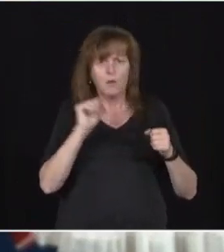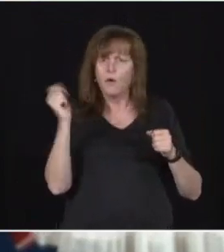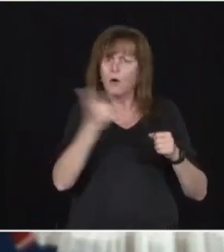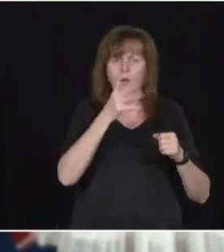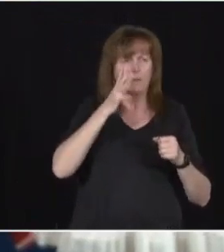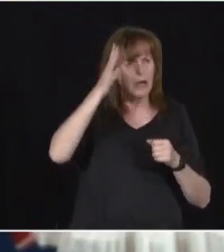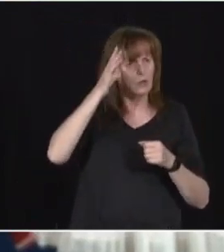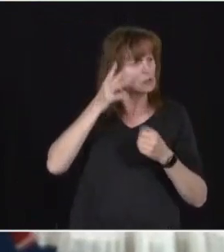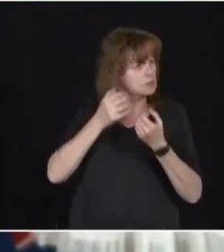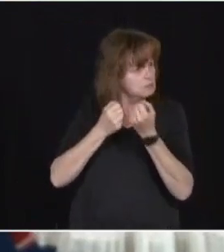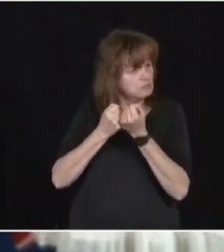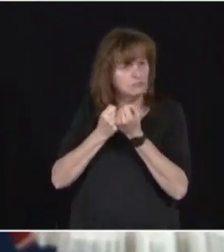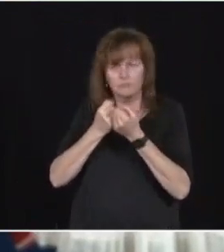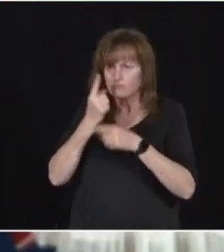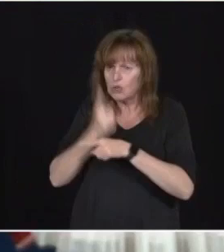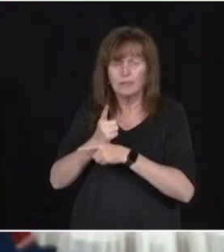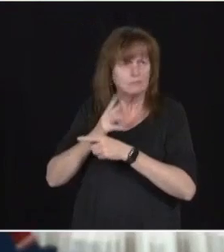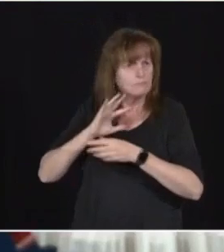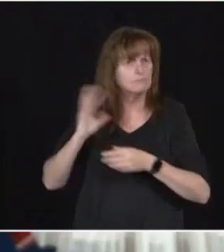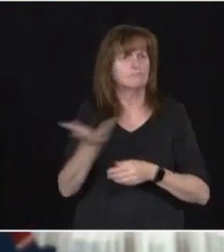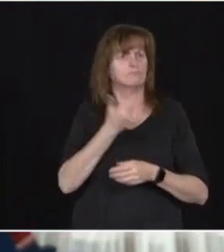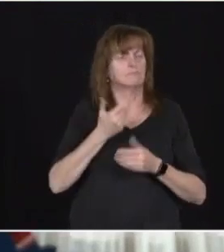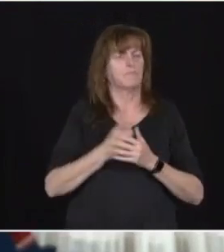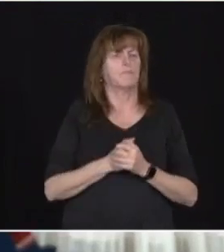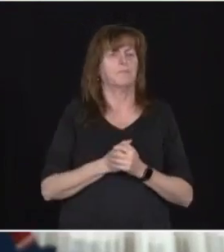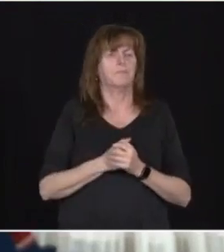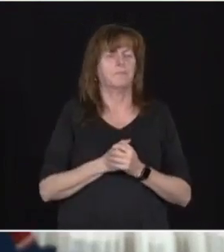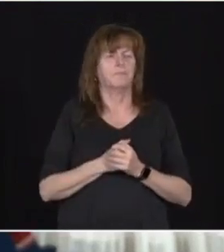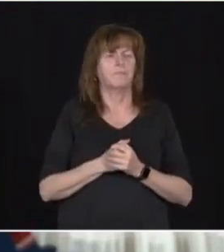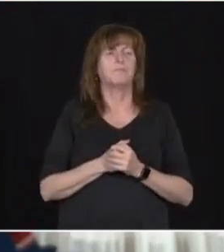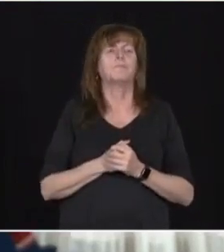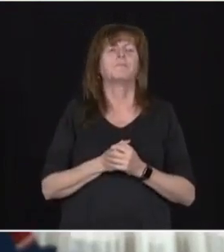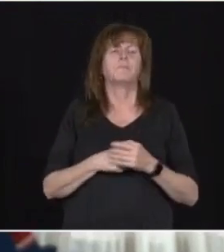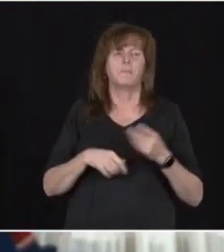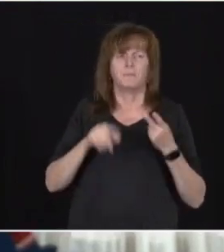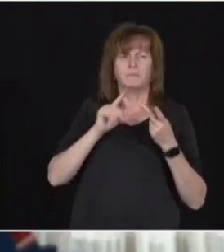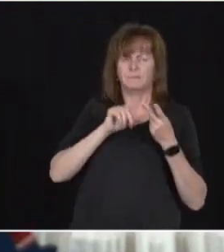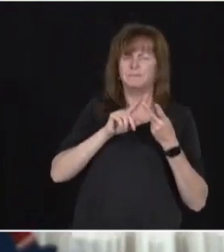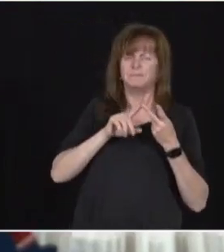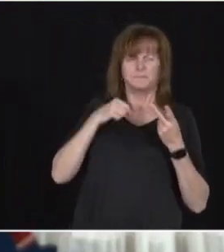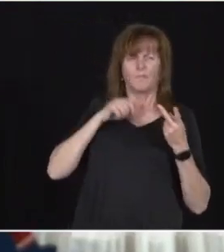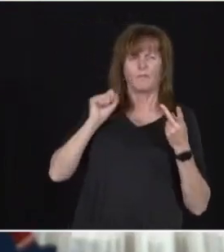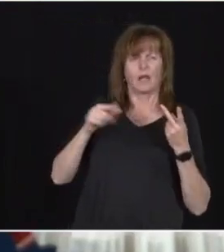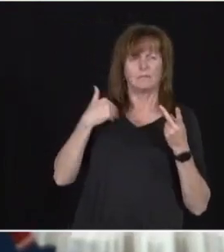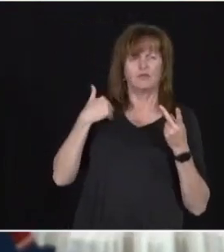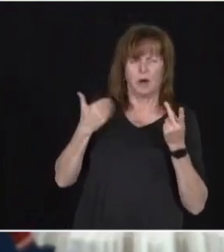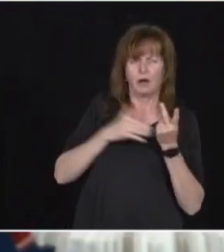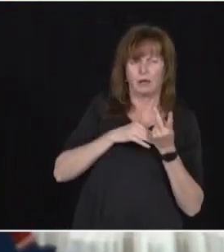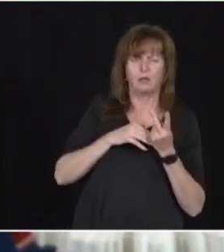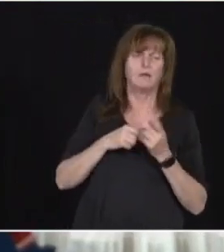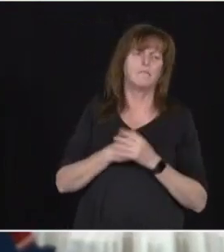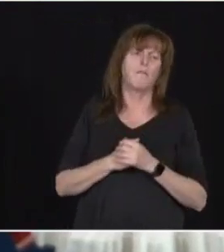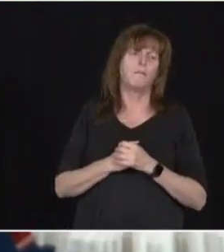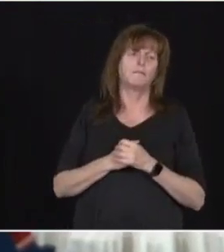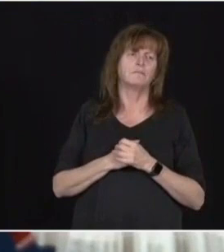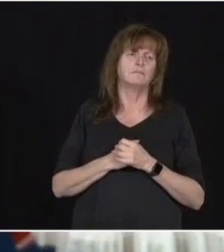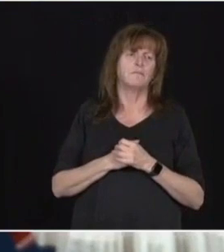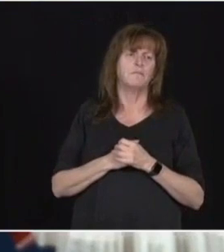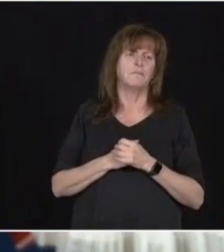deserve. Could you also talk about the kinds of things